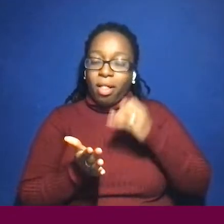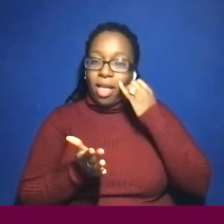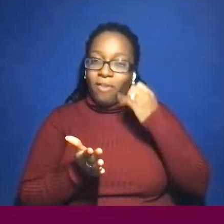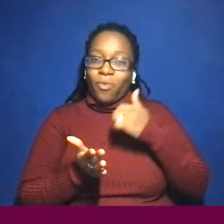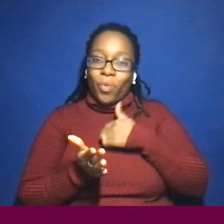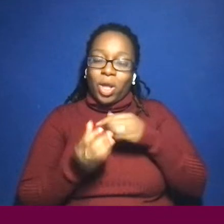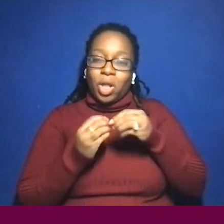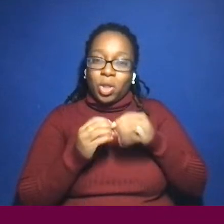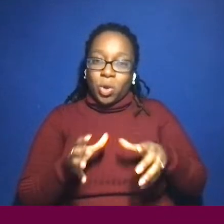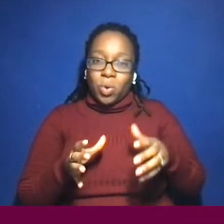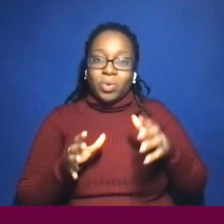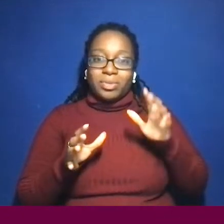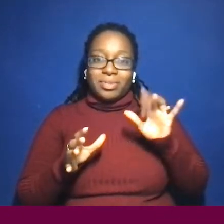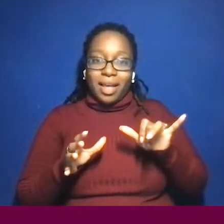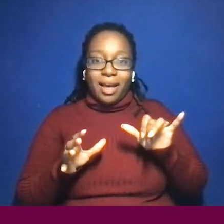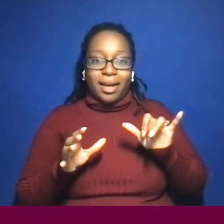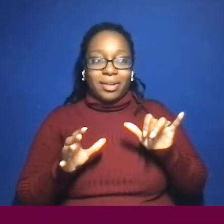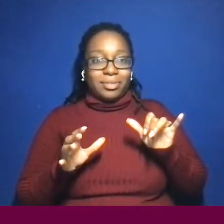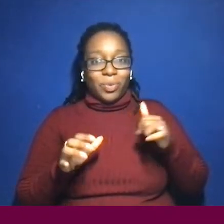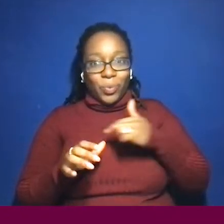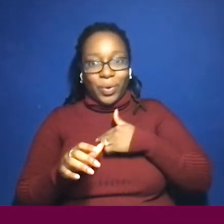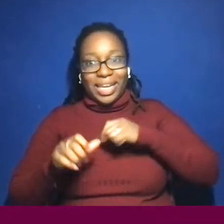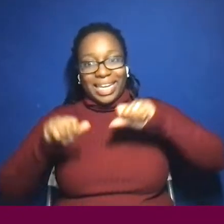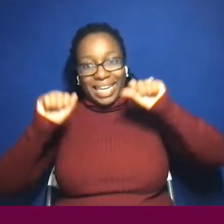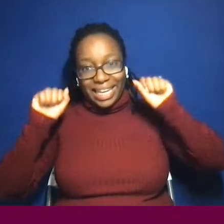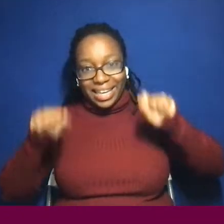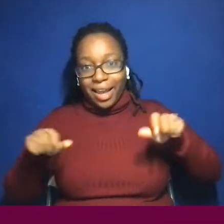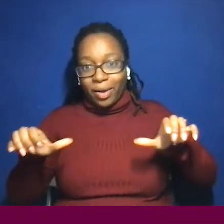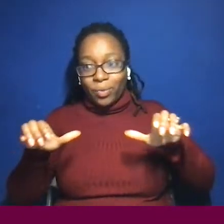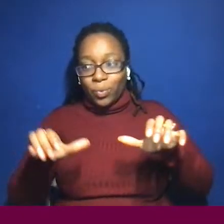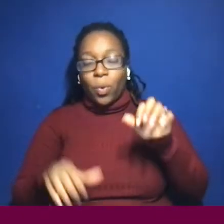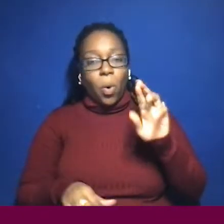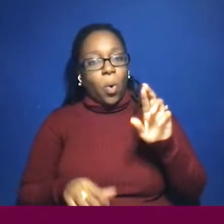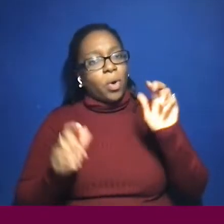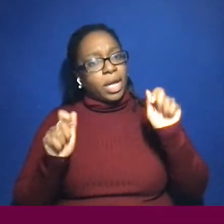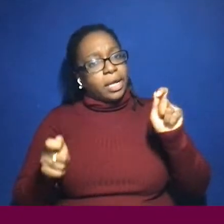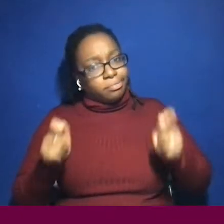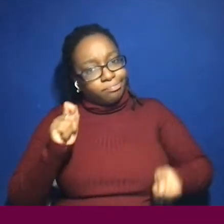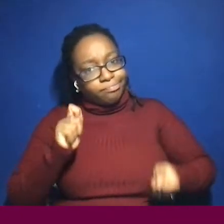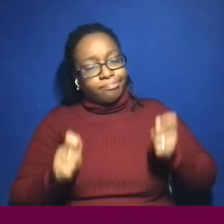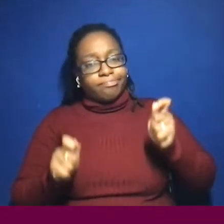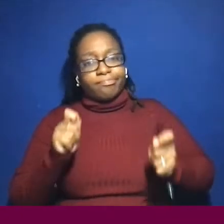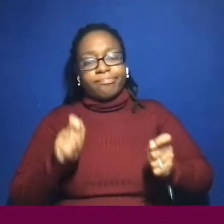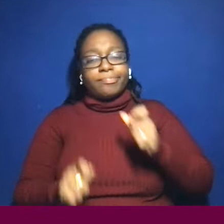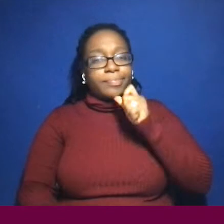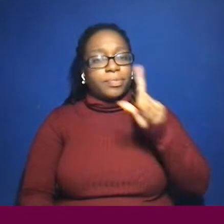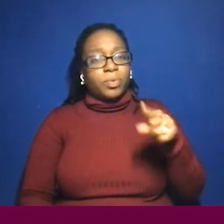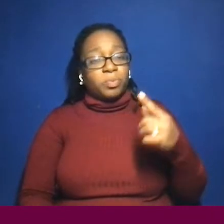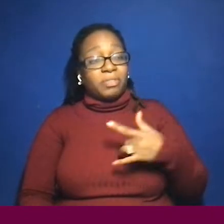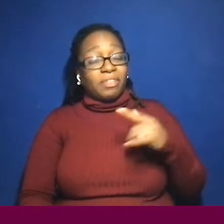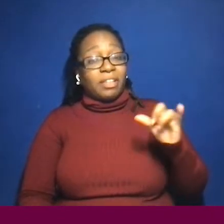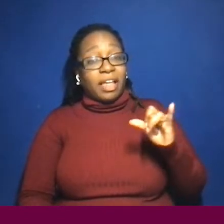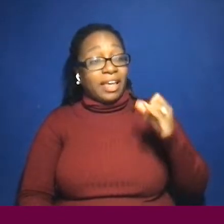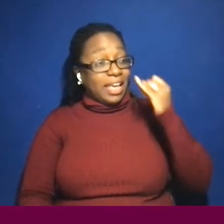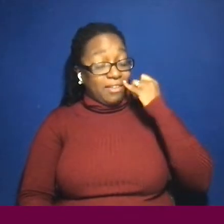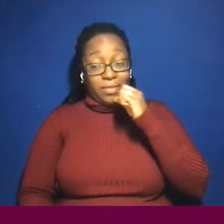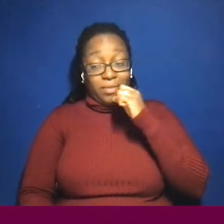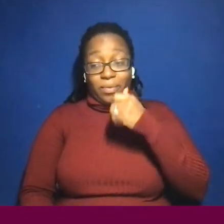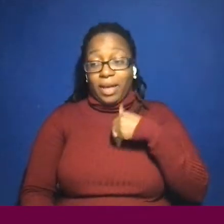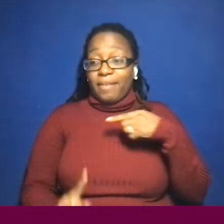do or the ability to improvise and not just feel like if we don't have those tools that we rely on